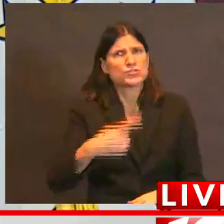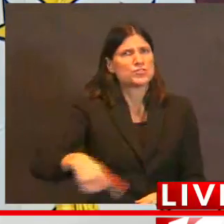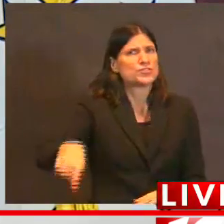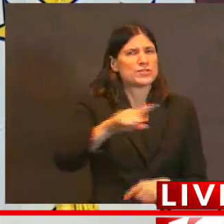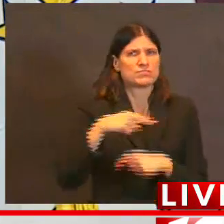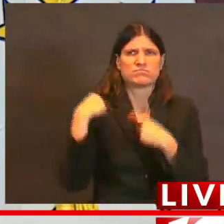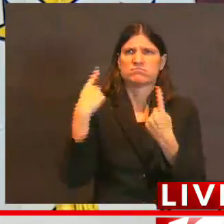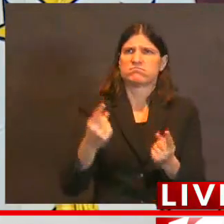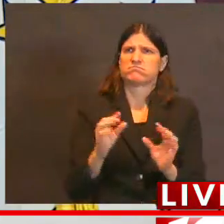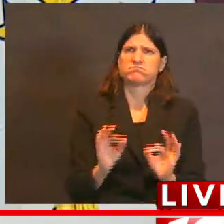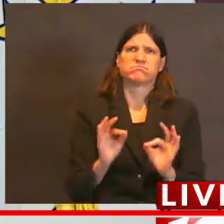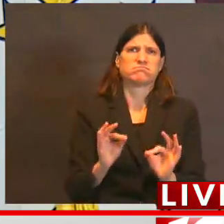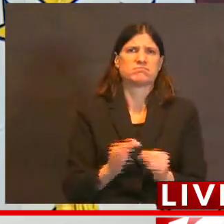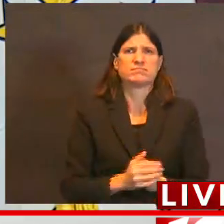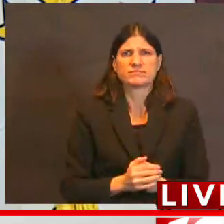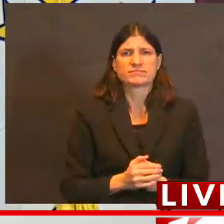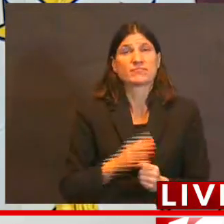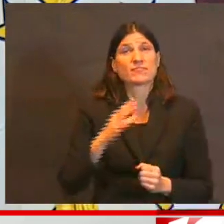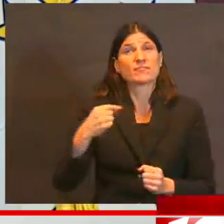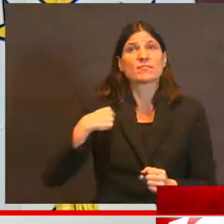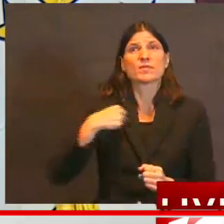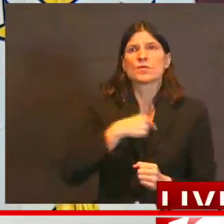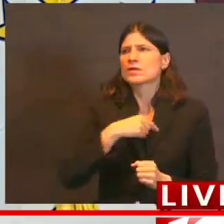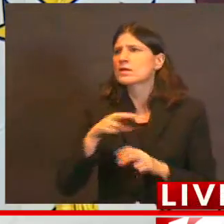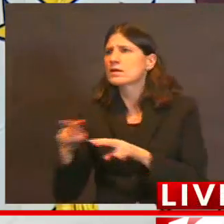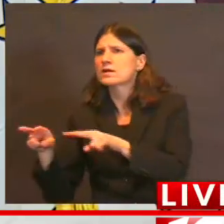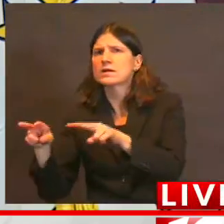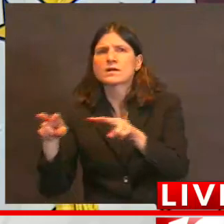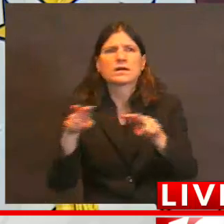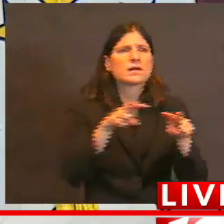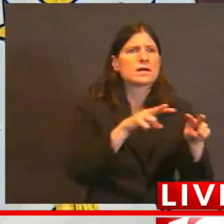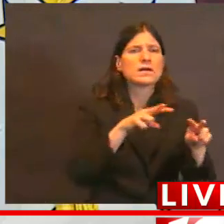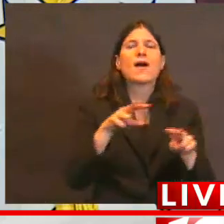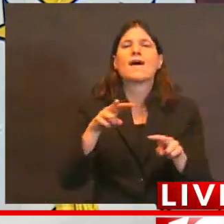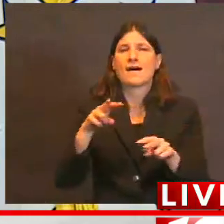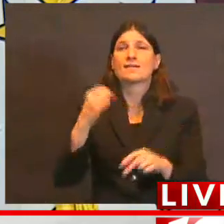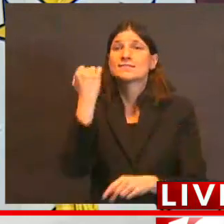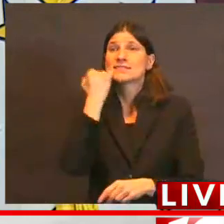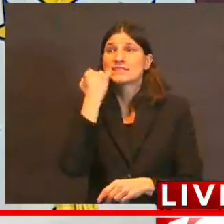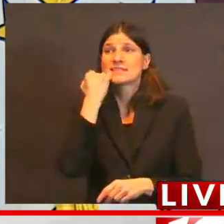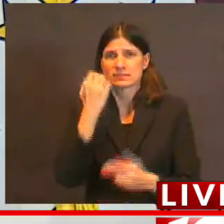DENTAL AND WE GIVE THEM KUDOS AND APPRECIATE THAT WE KNOW